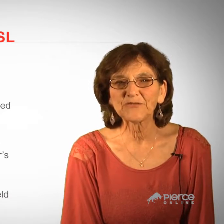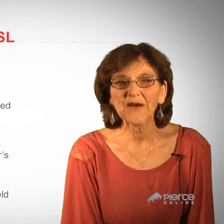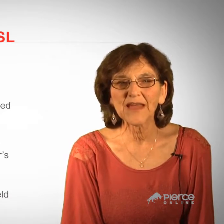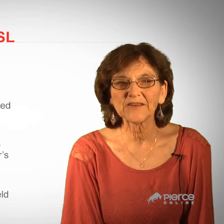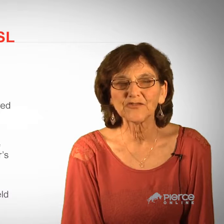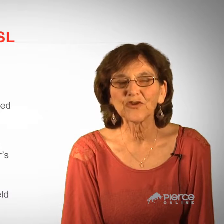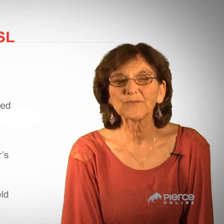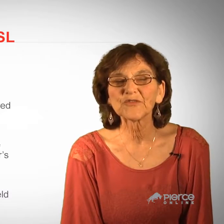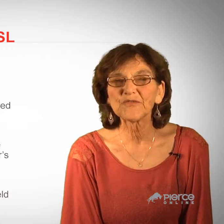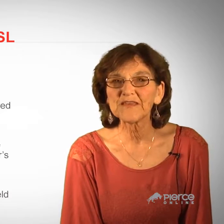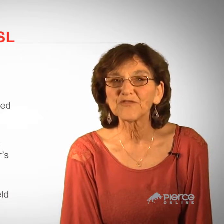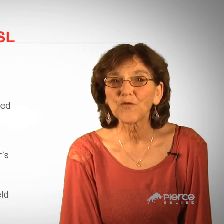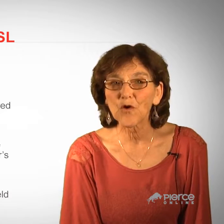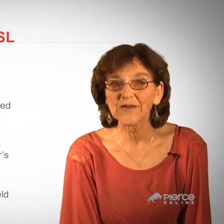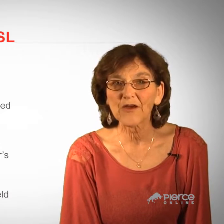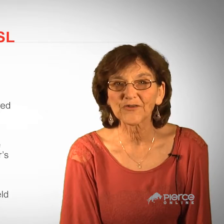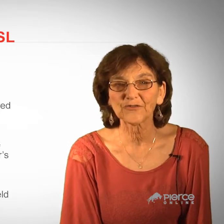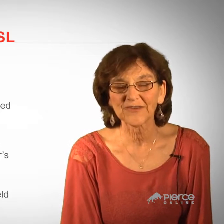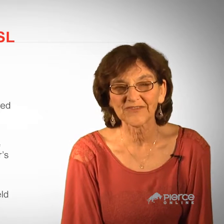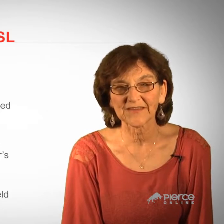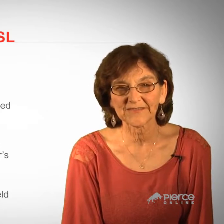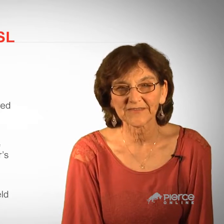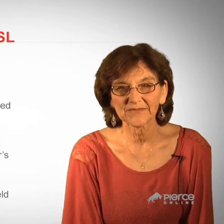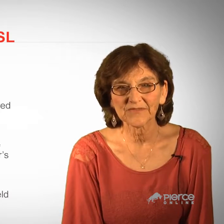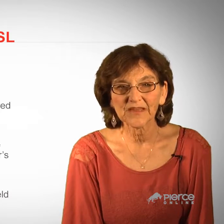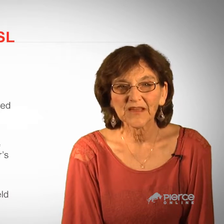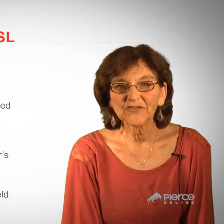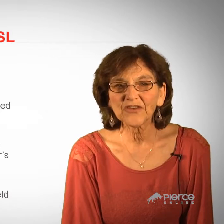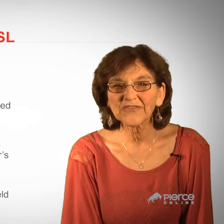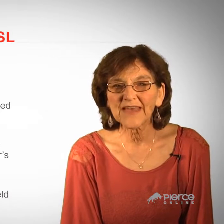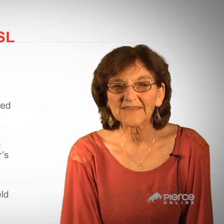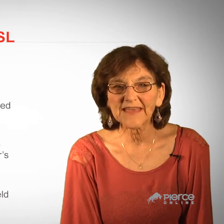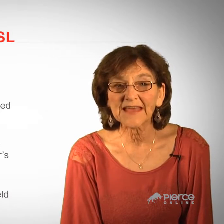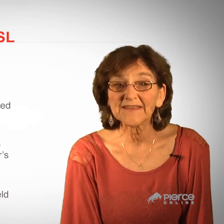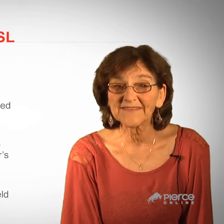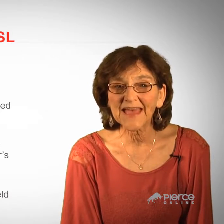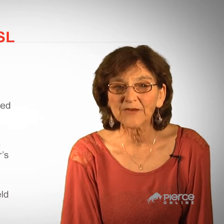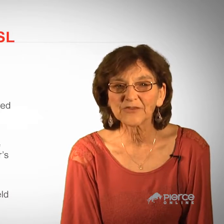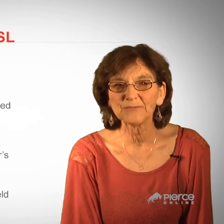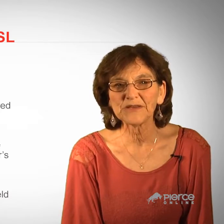defined in terms of these four characteristics, just as any sound can be